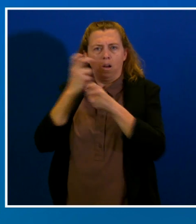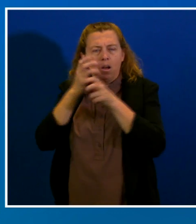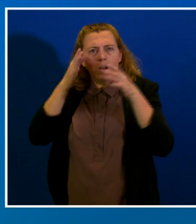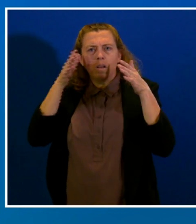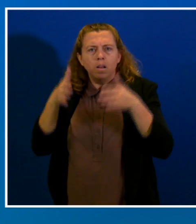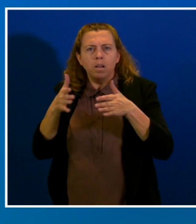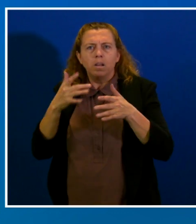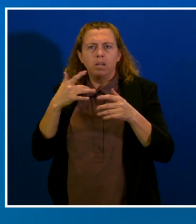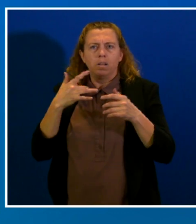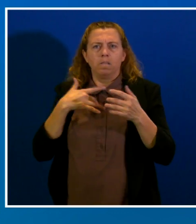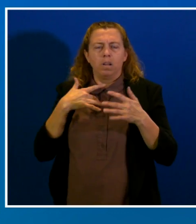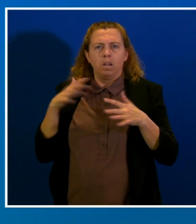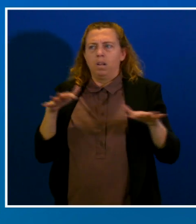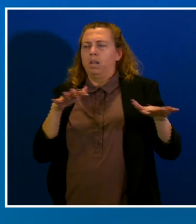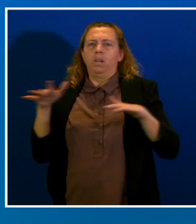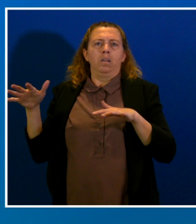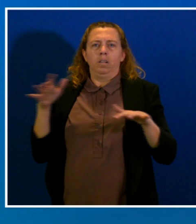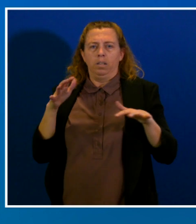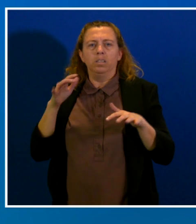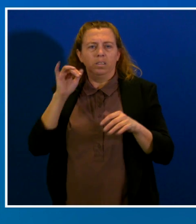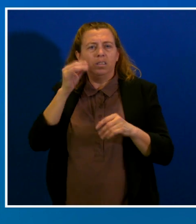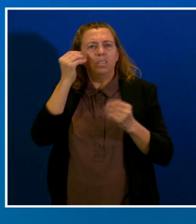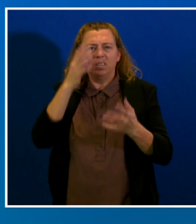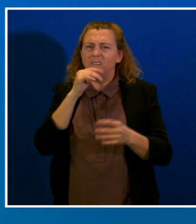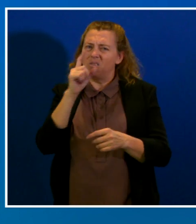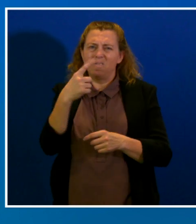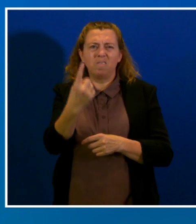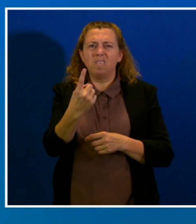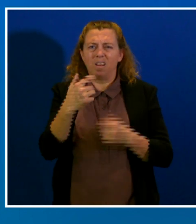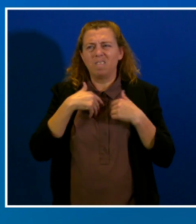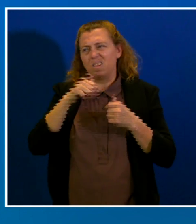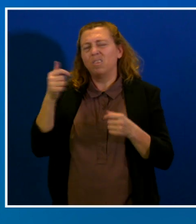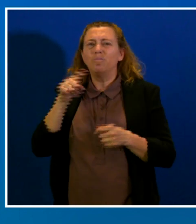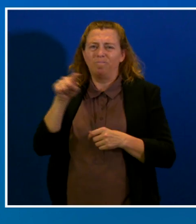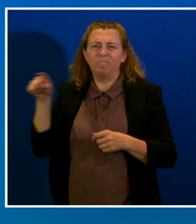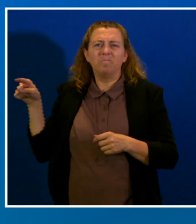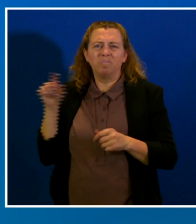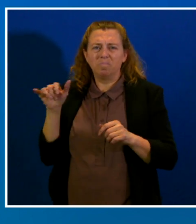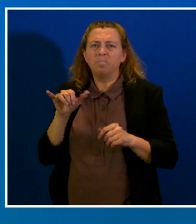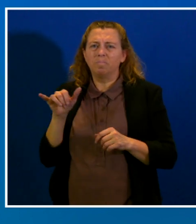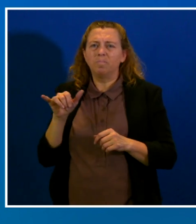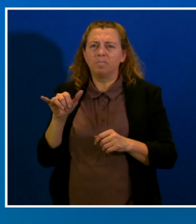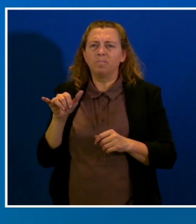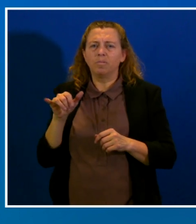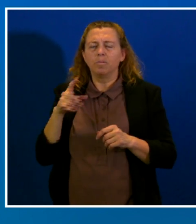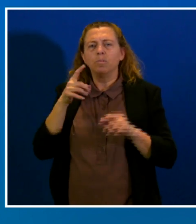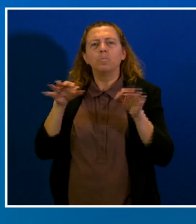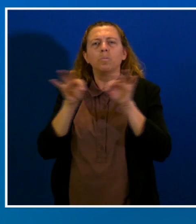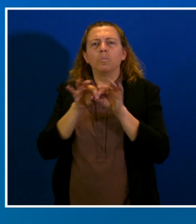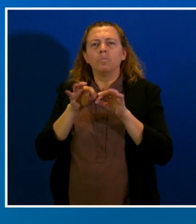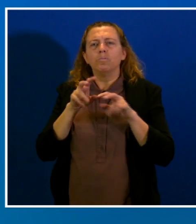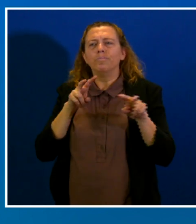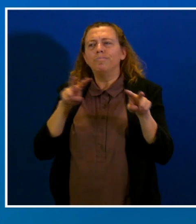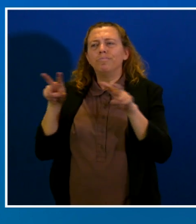Important to keep an eye out for your friends and family members who may need help and encourage them to get it.